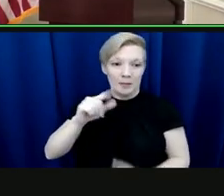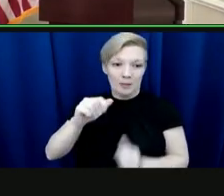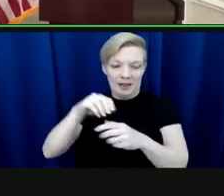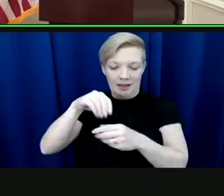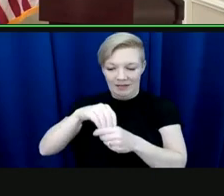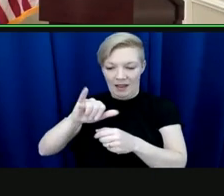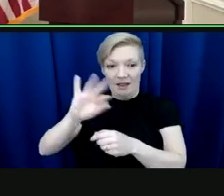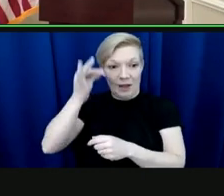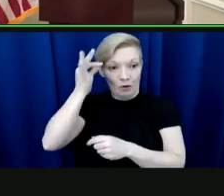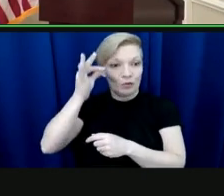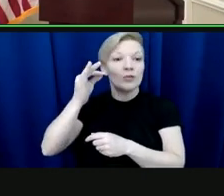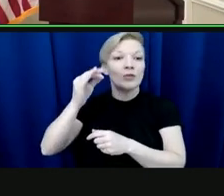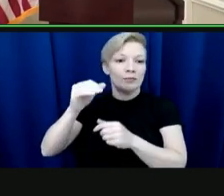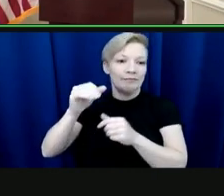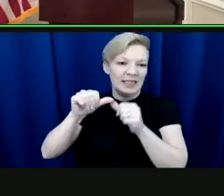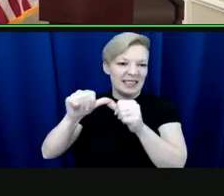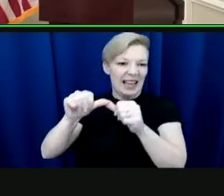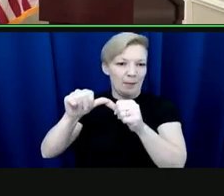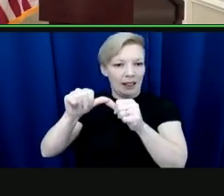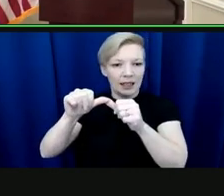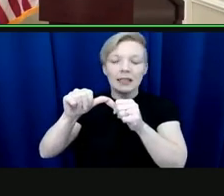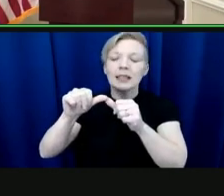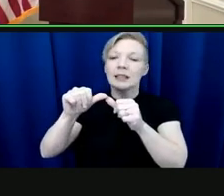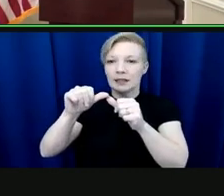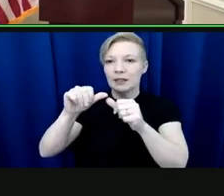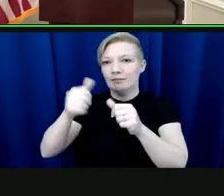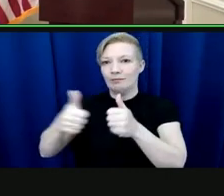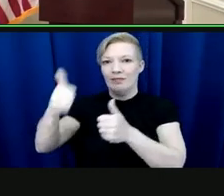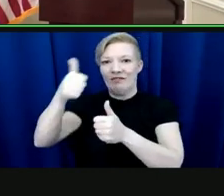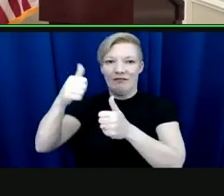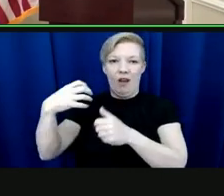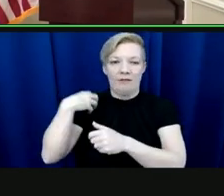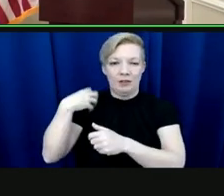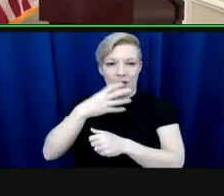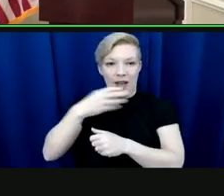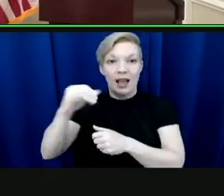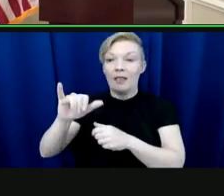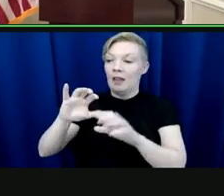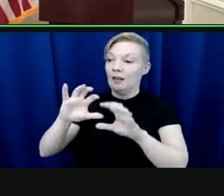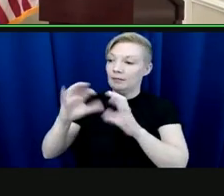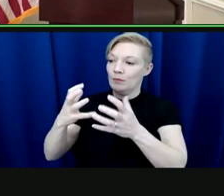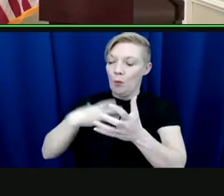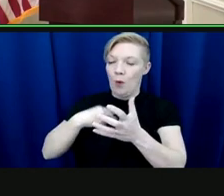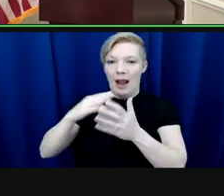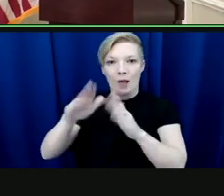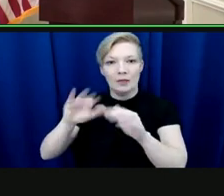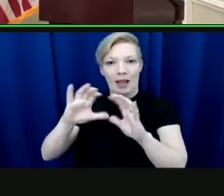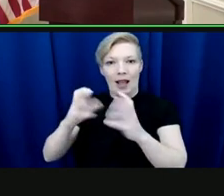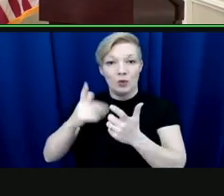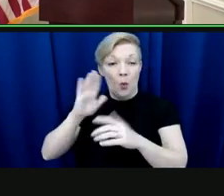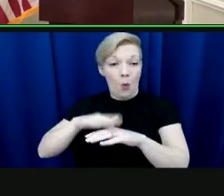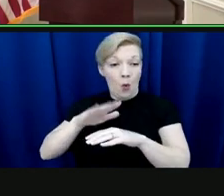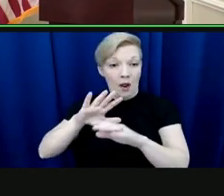and in the White House Council on Environmental Quality. So again, thank you for joining us today,